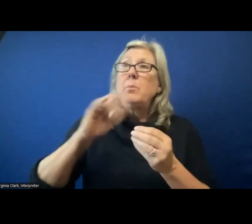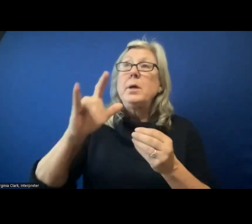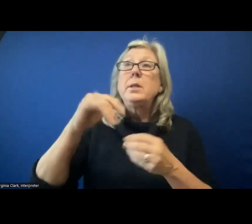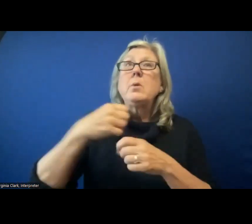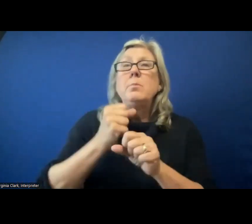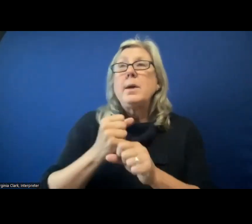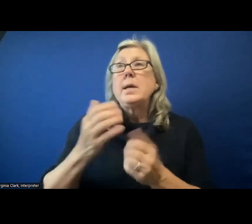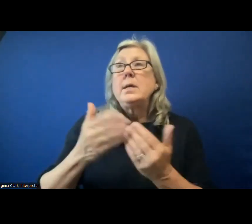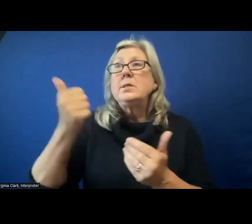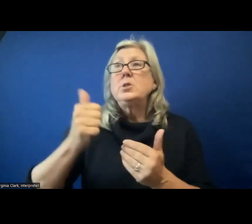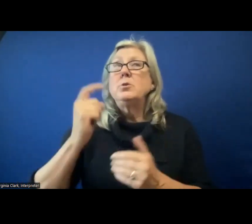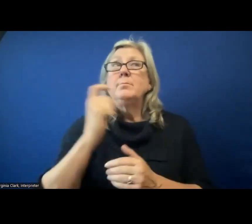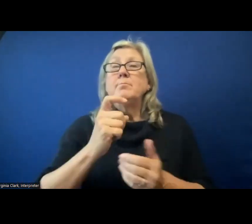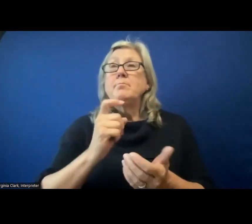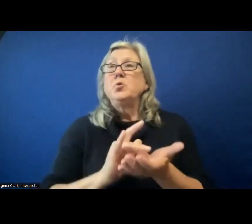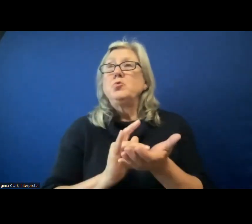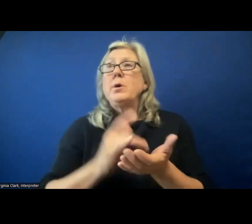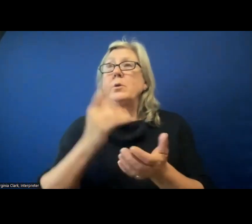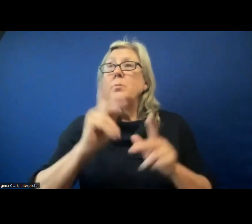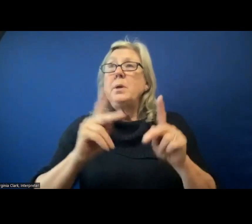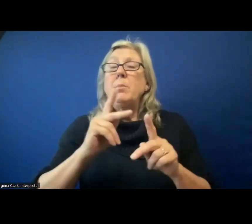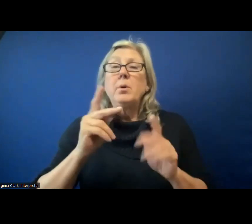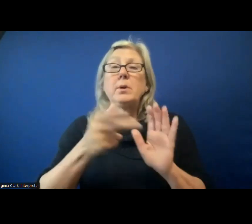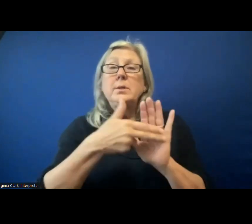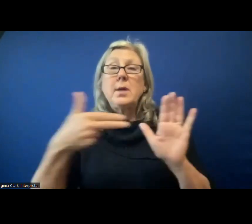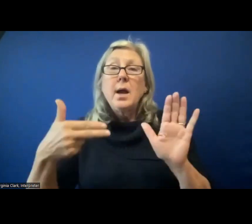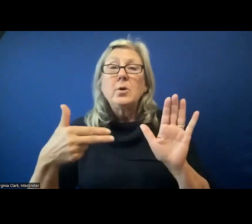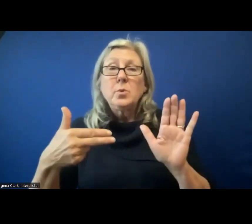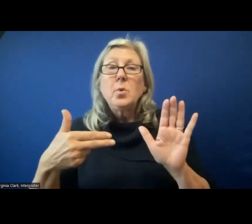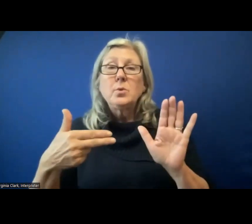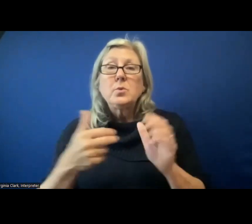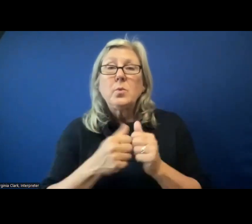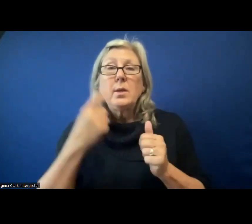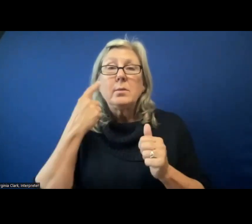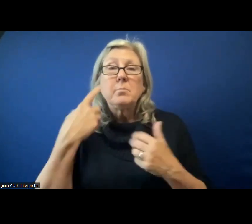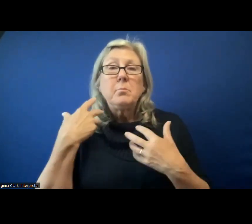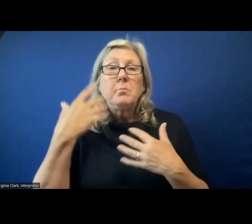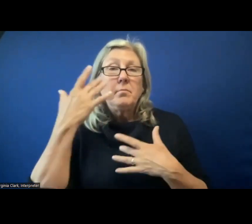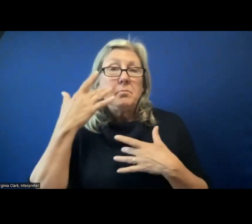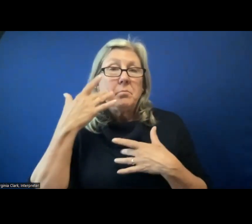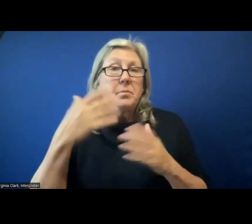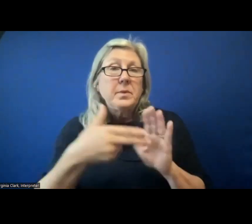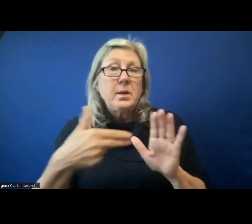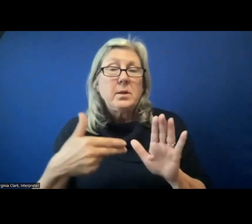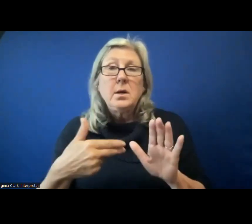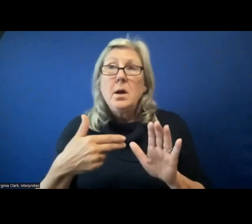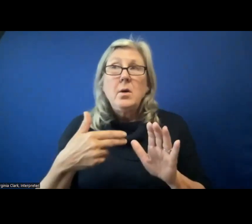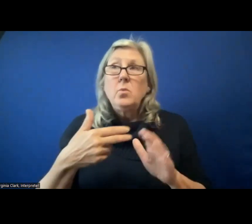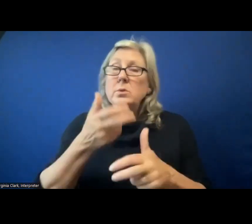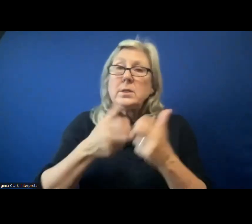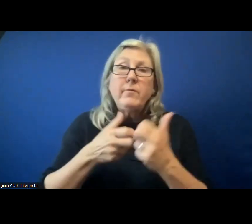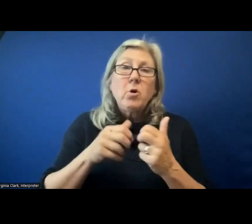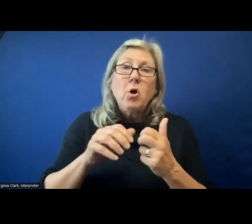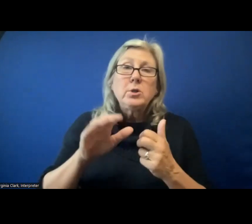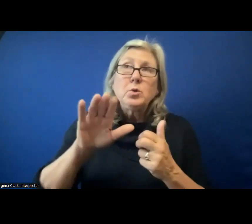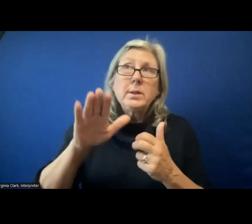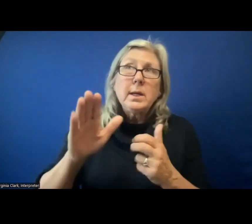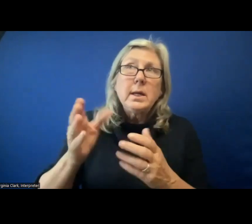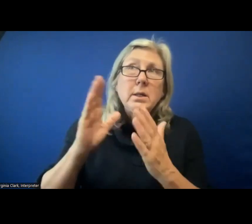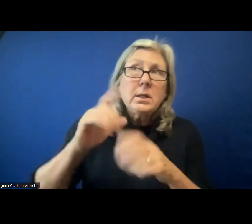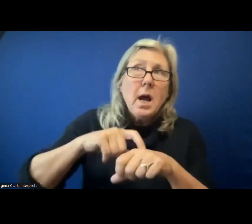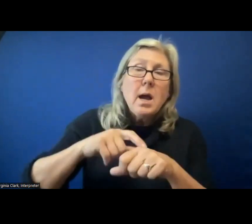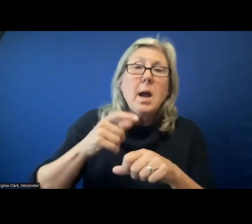And it was really difficult to get any time with her just even ask for a time to testify.